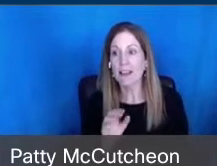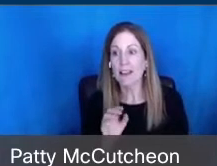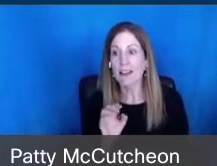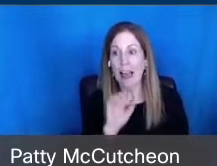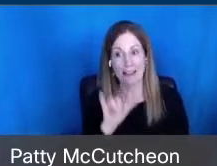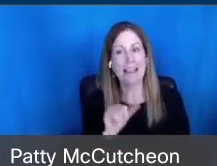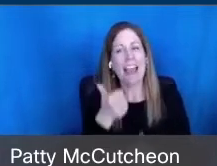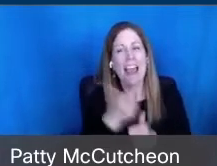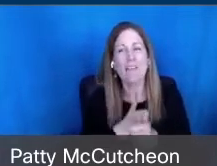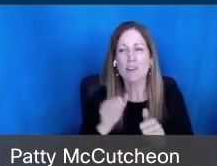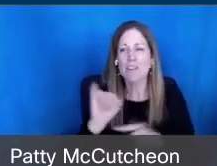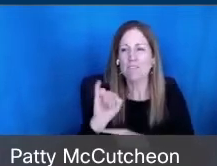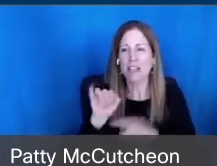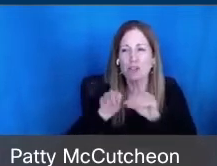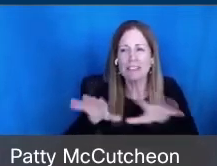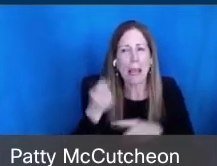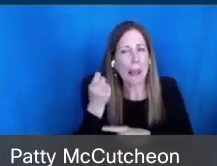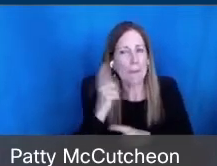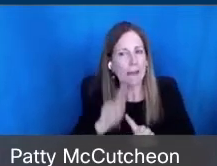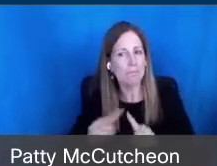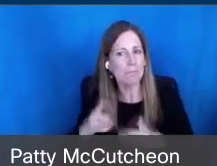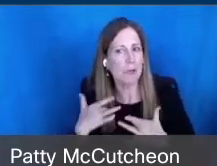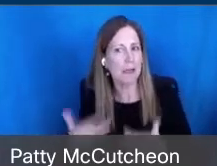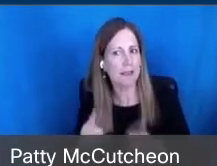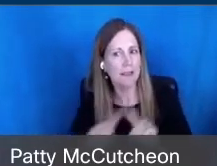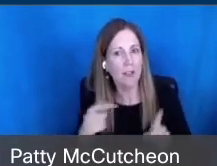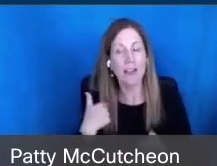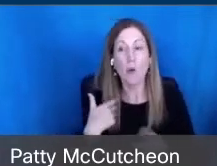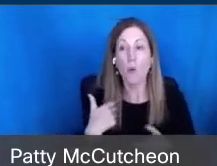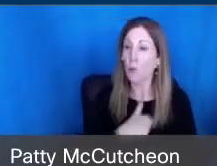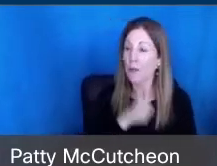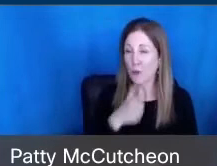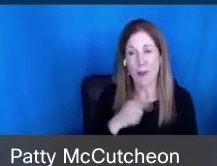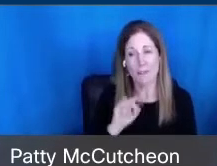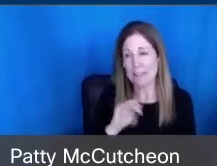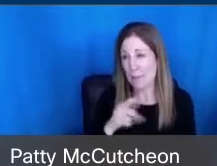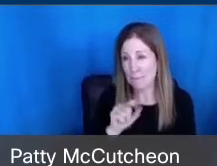so while we don't have a template for content, we do have a pretty standard set of information